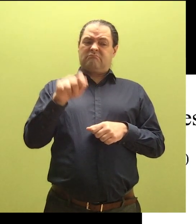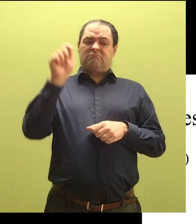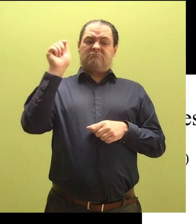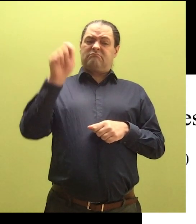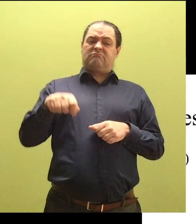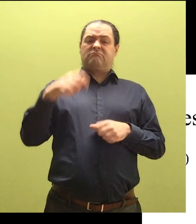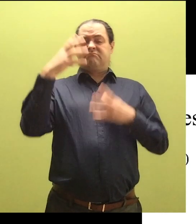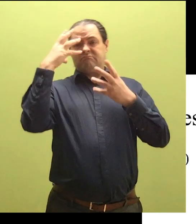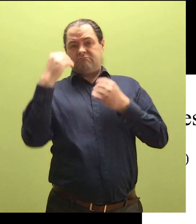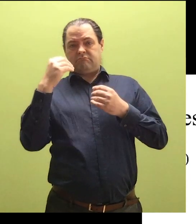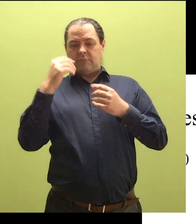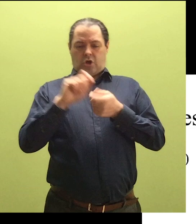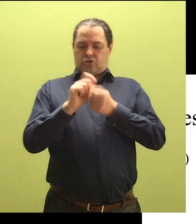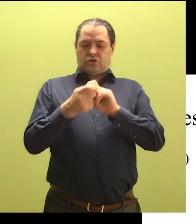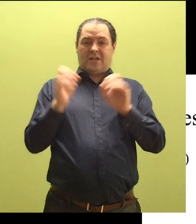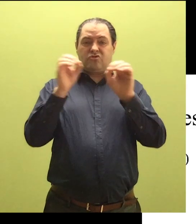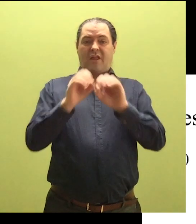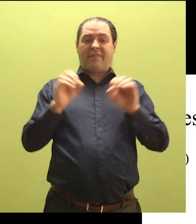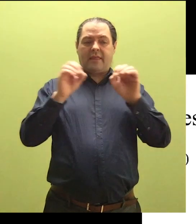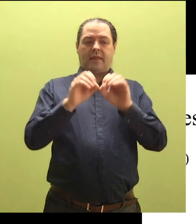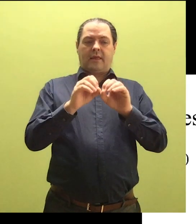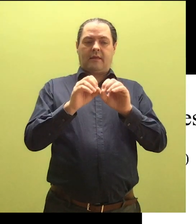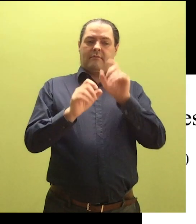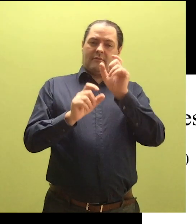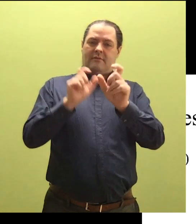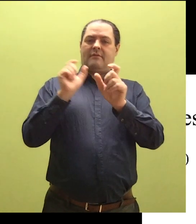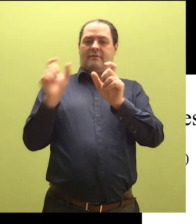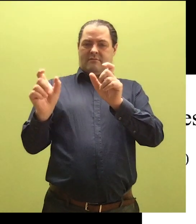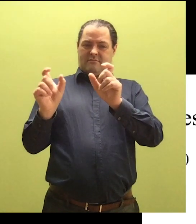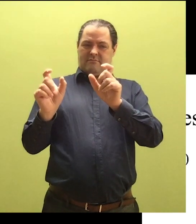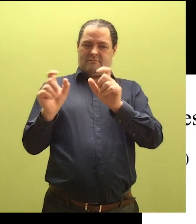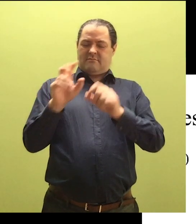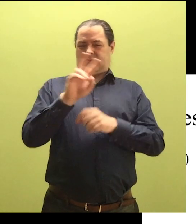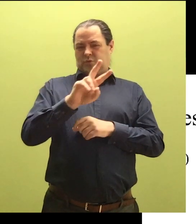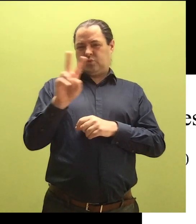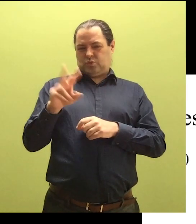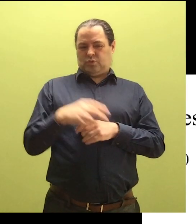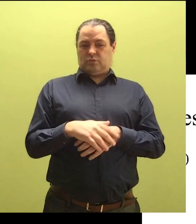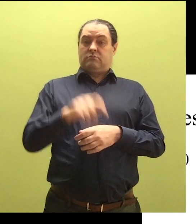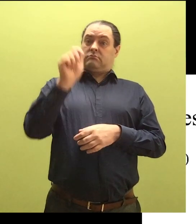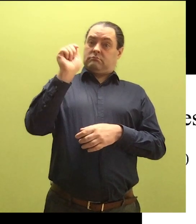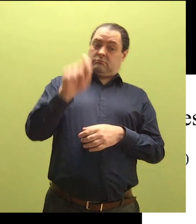word "change", and as a serial verb instead here in 22. This